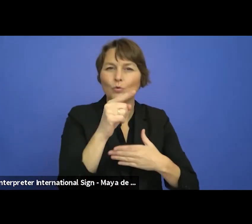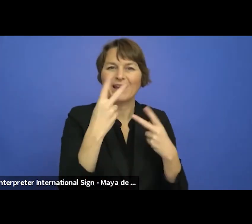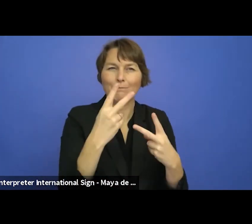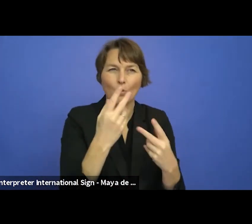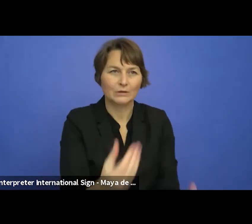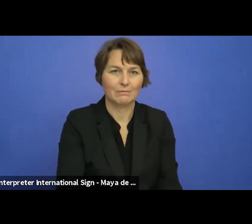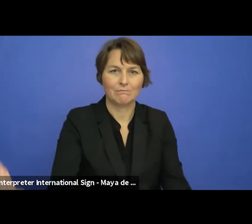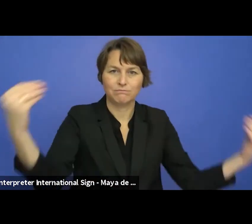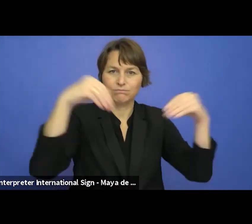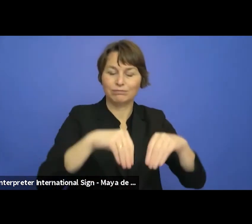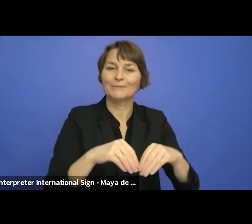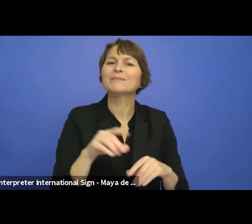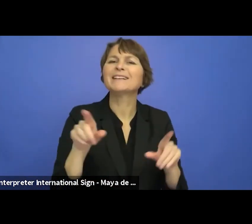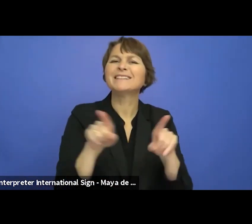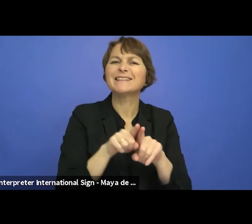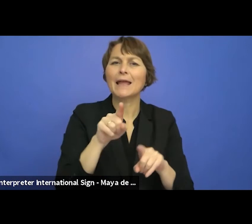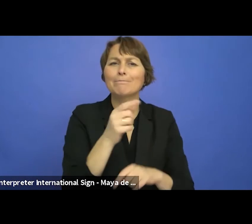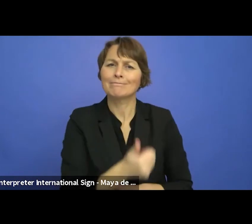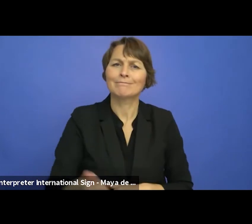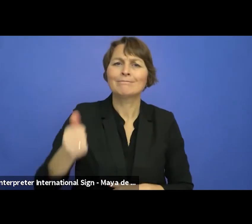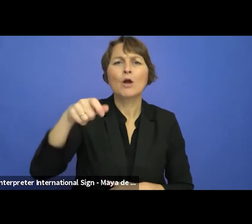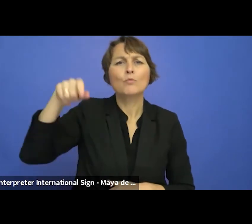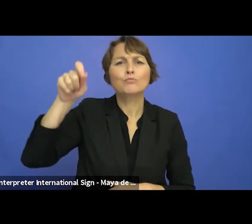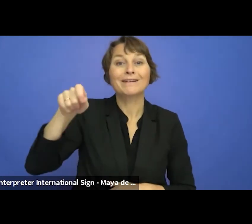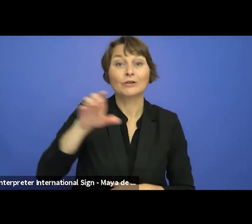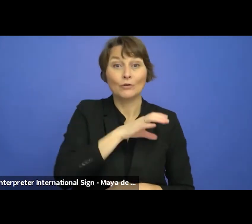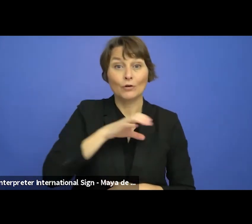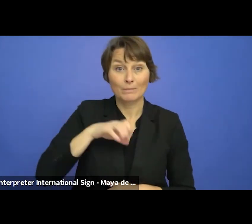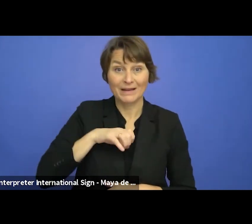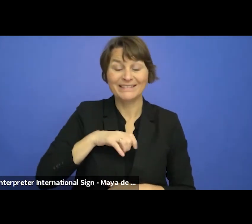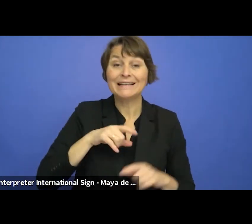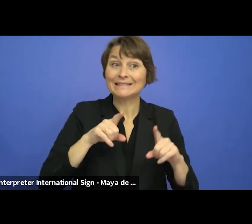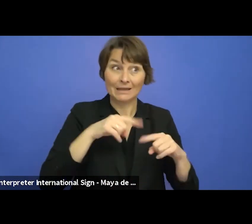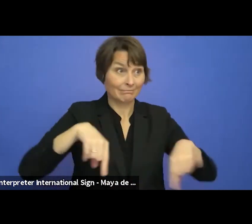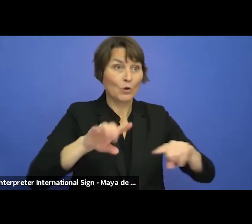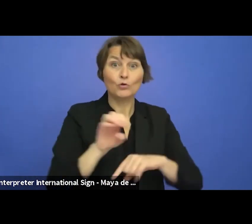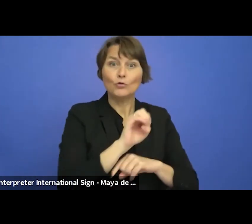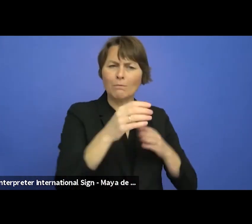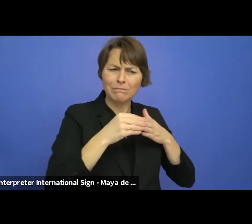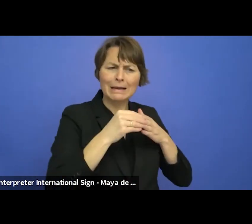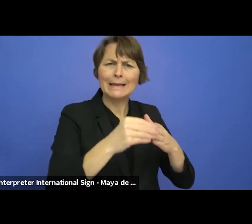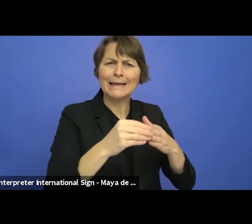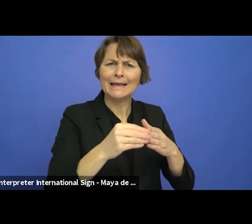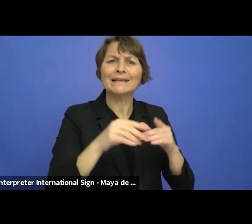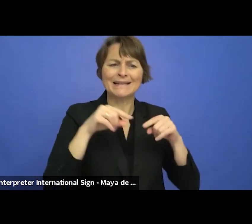If Europe is to lead the way in the twin green and digital transition; we should engage in cultural